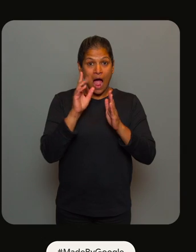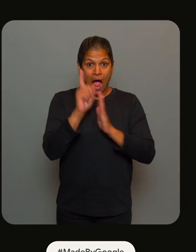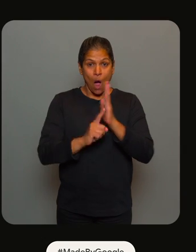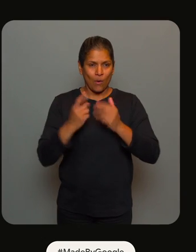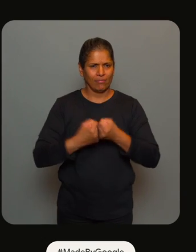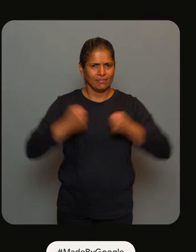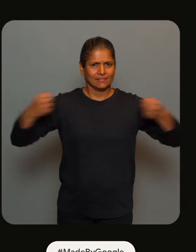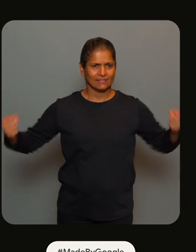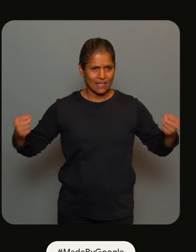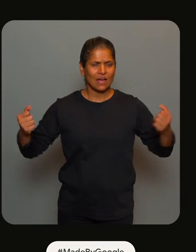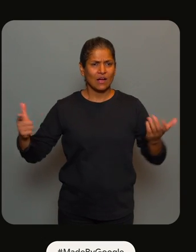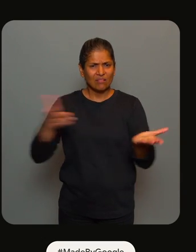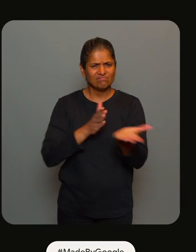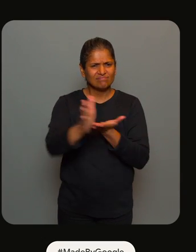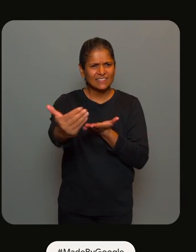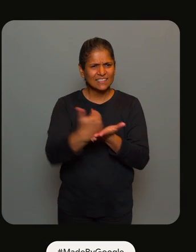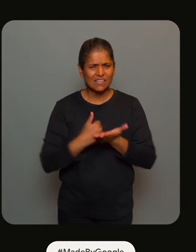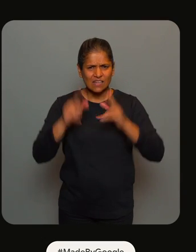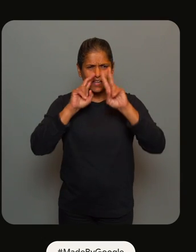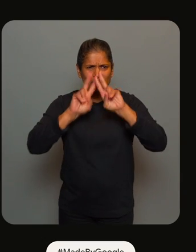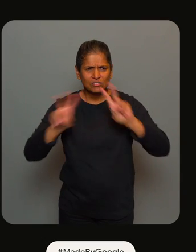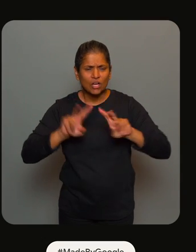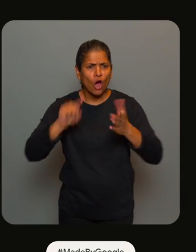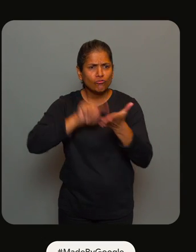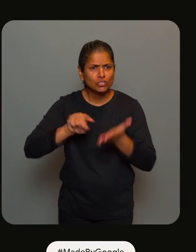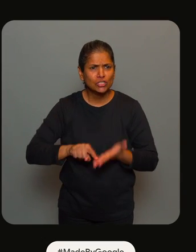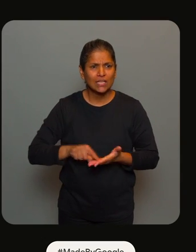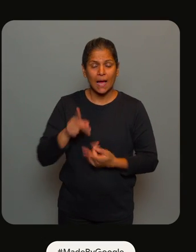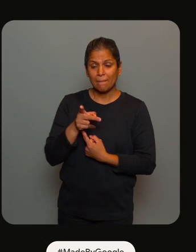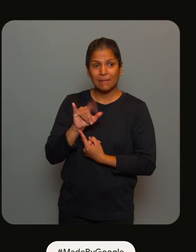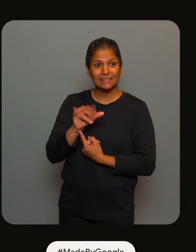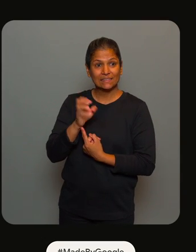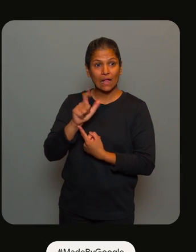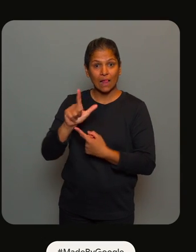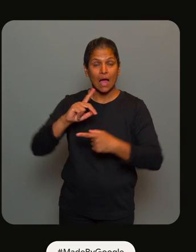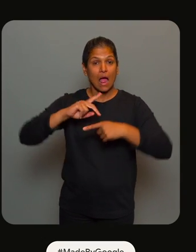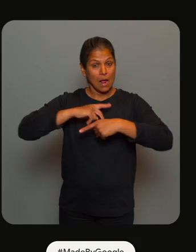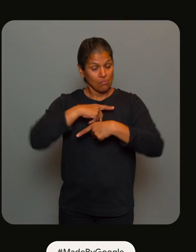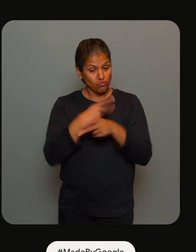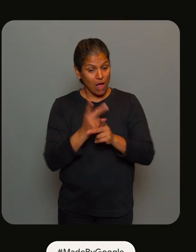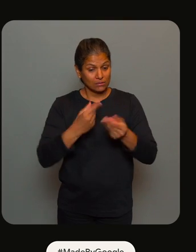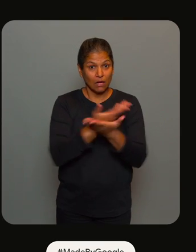our new Pixel portfolio. We’ll show you our new devices, and how they work together to